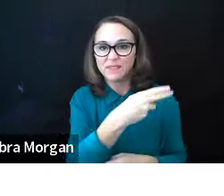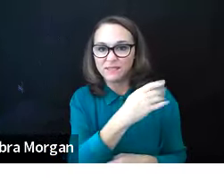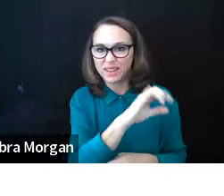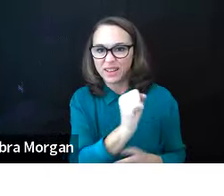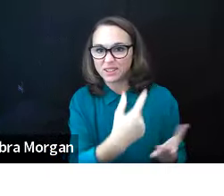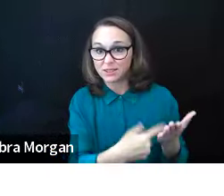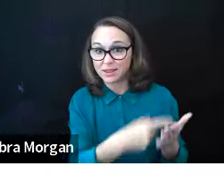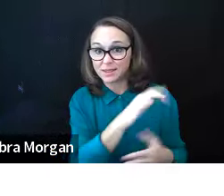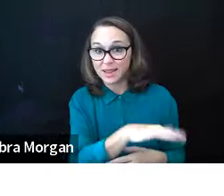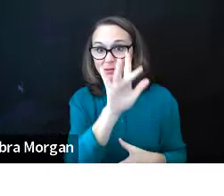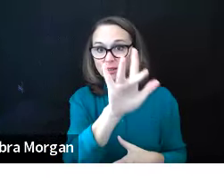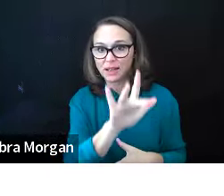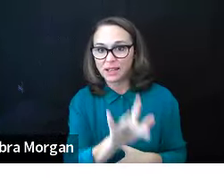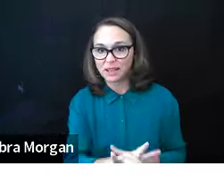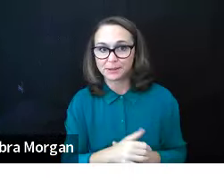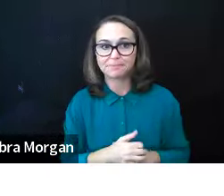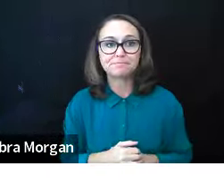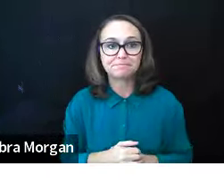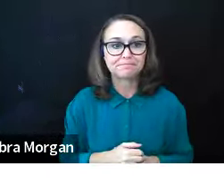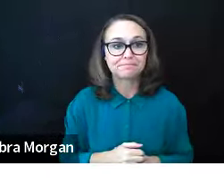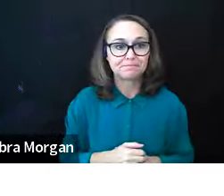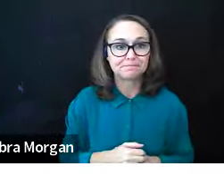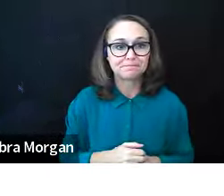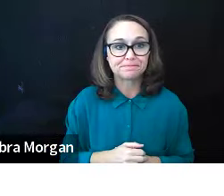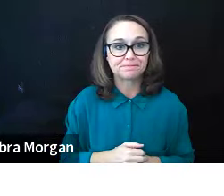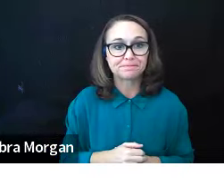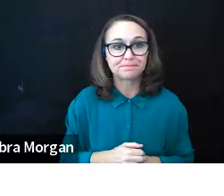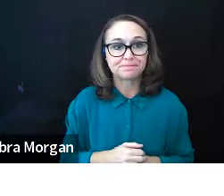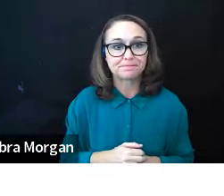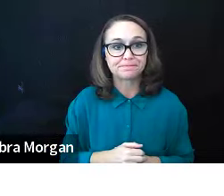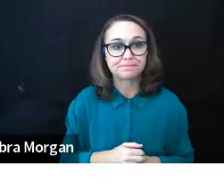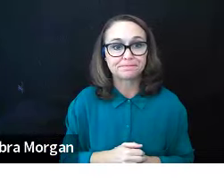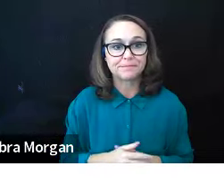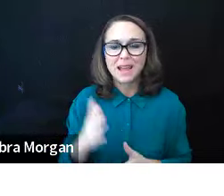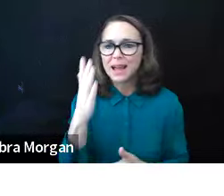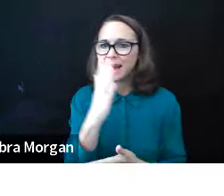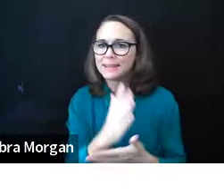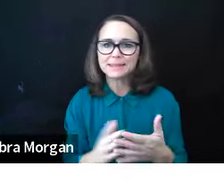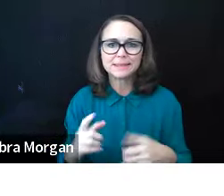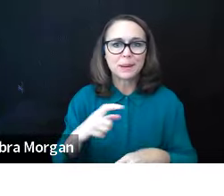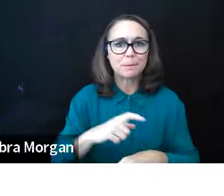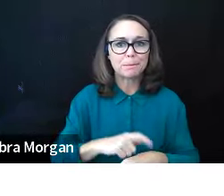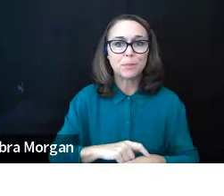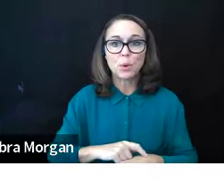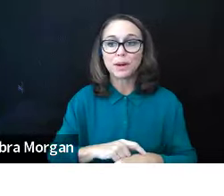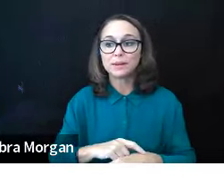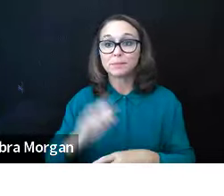click for me. At some point with our previous grants or our current grant, we worked on these